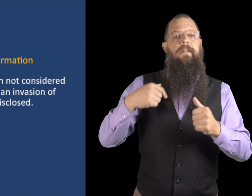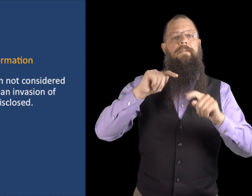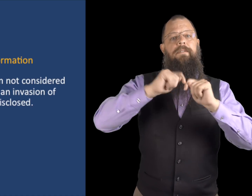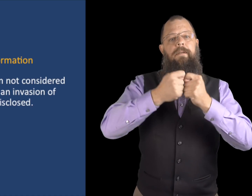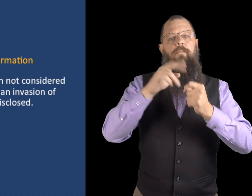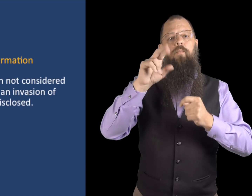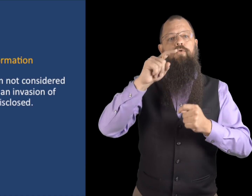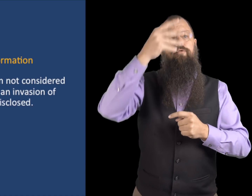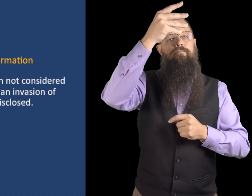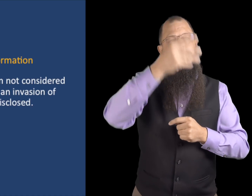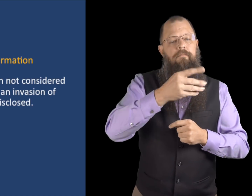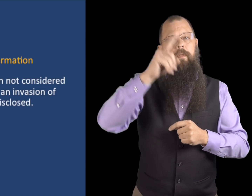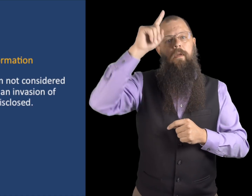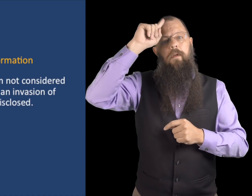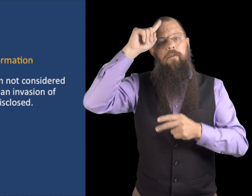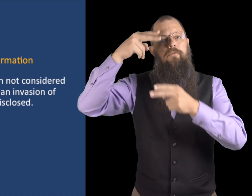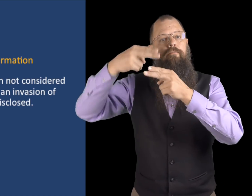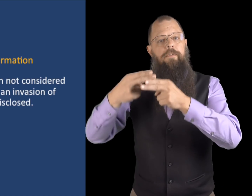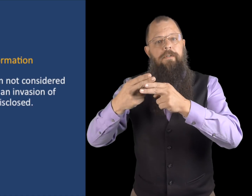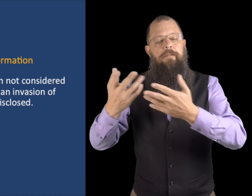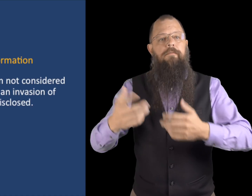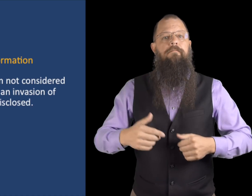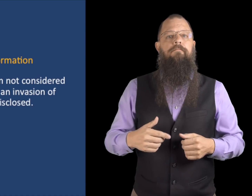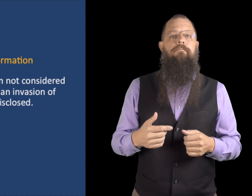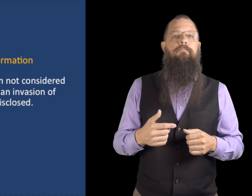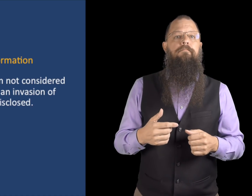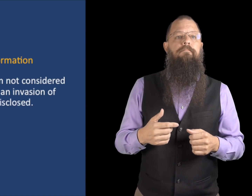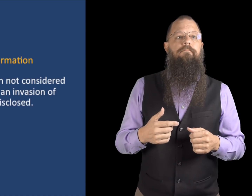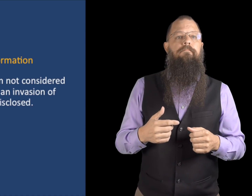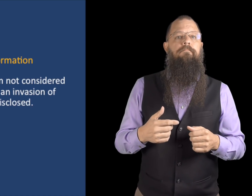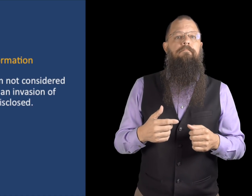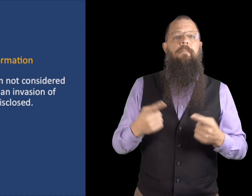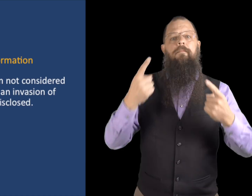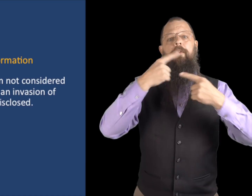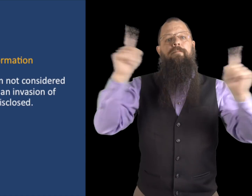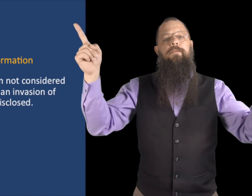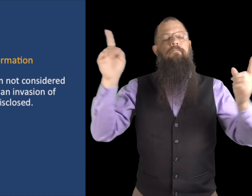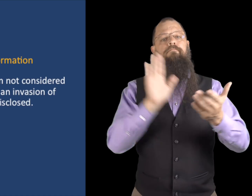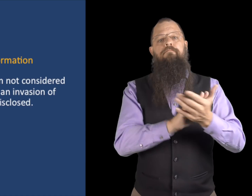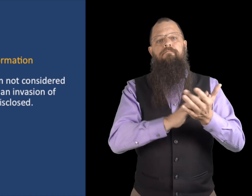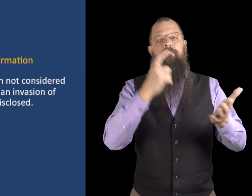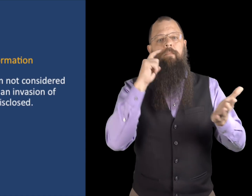athletic games having a team roster including height and weight,